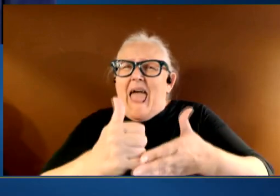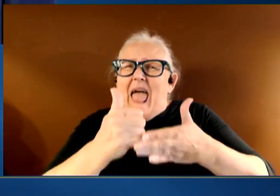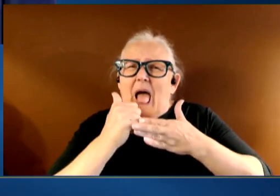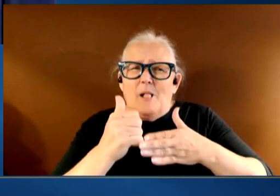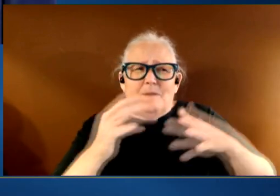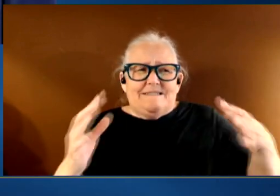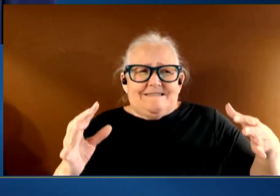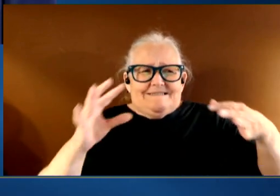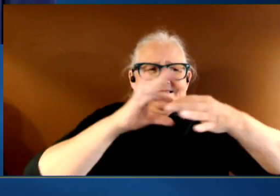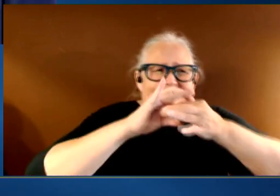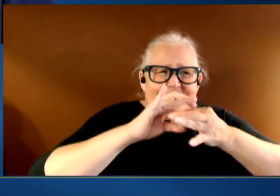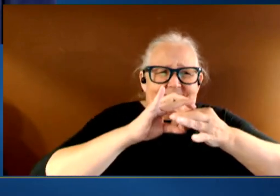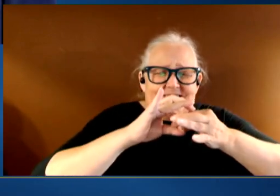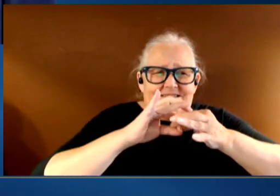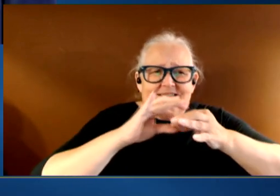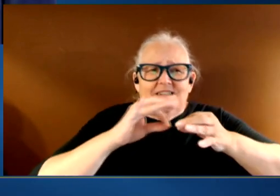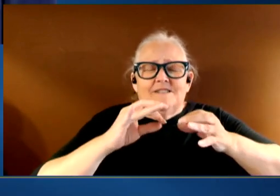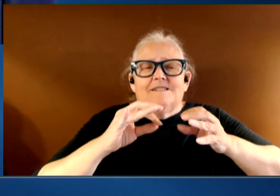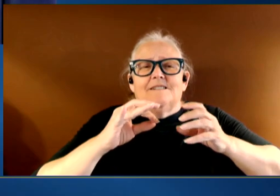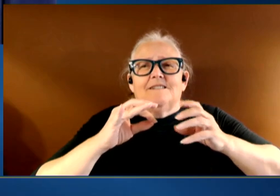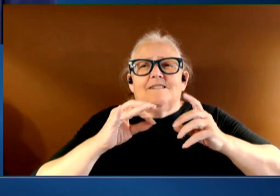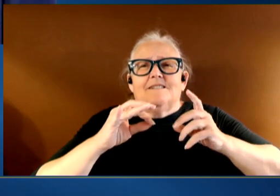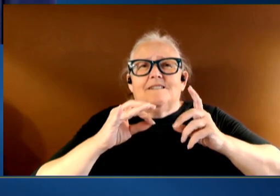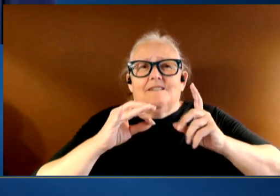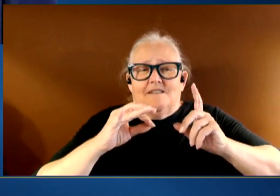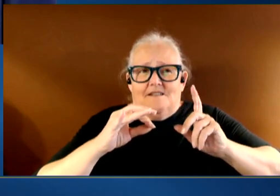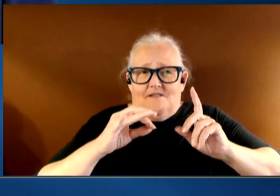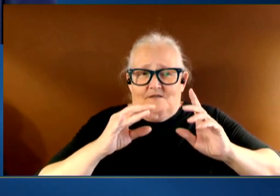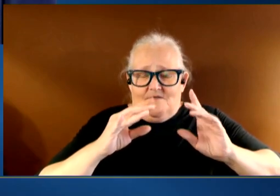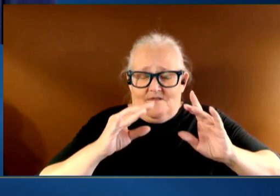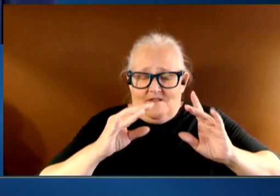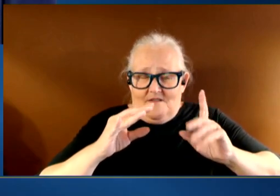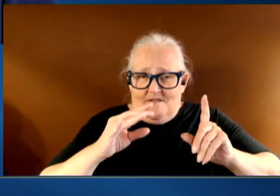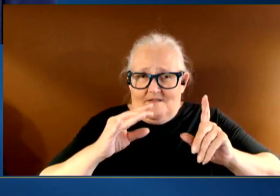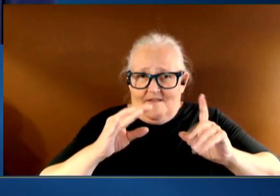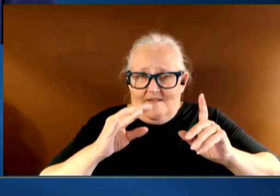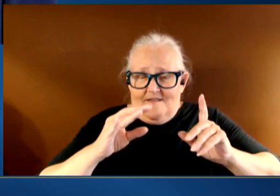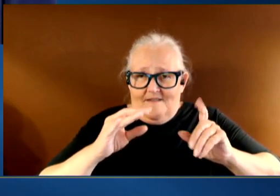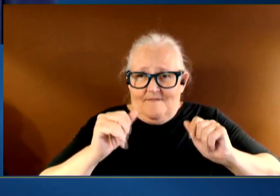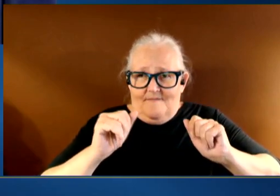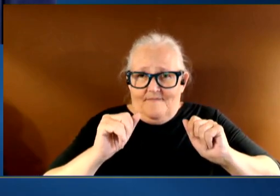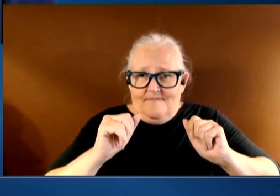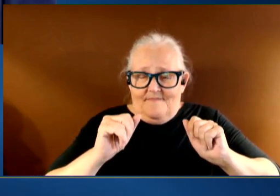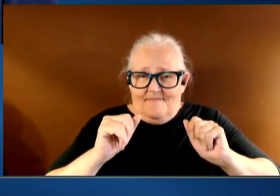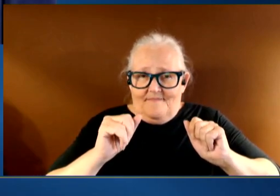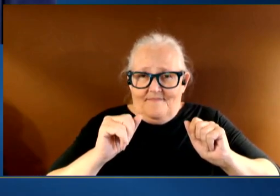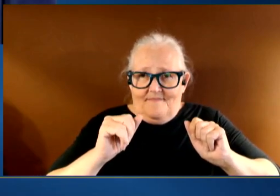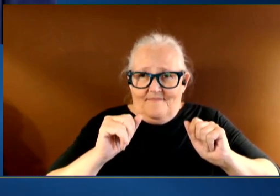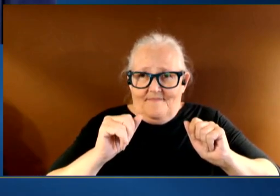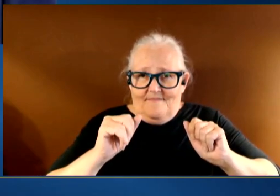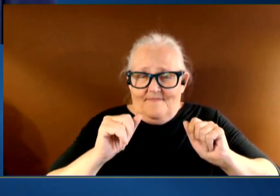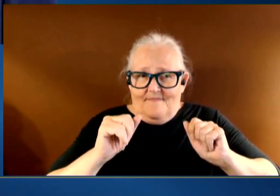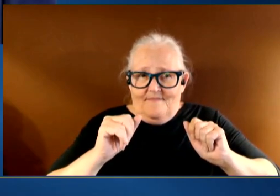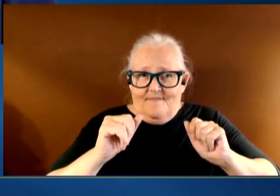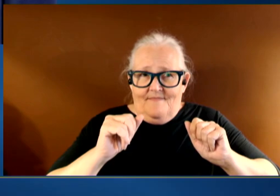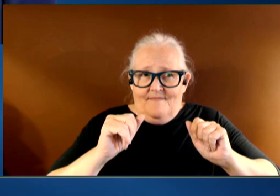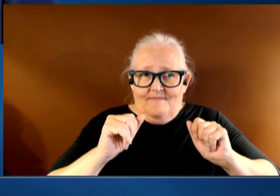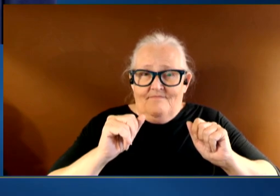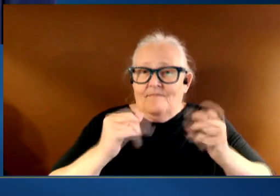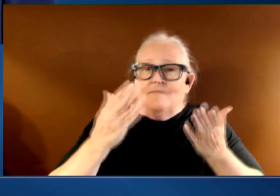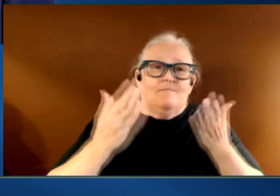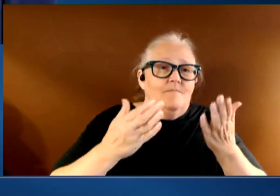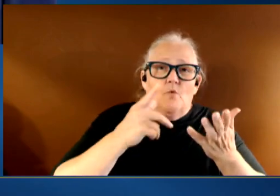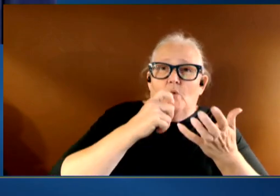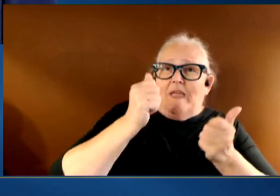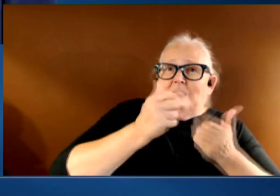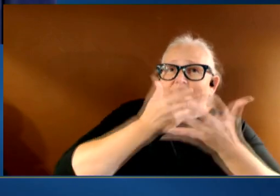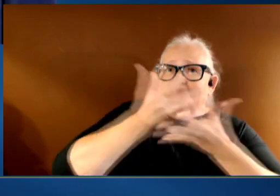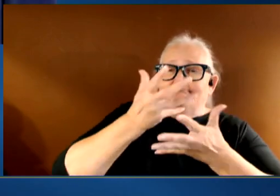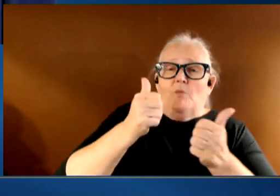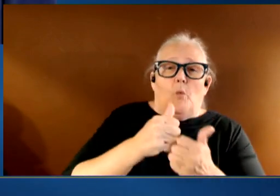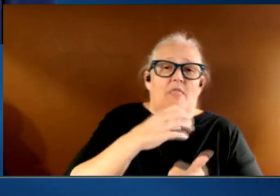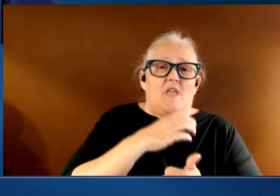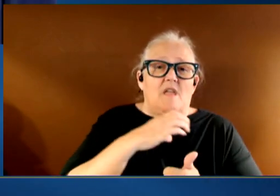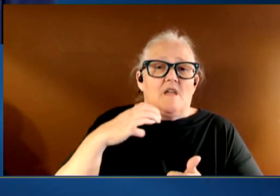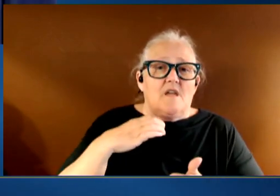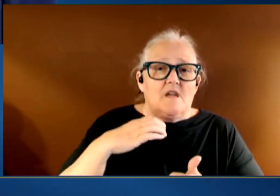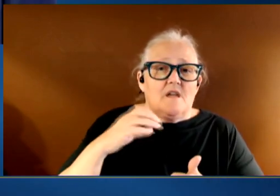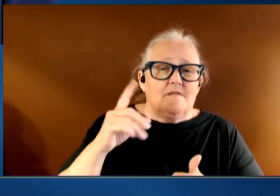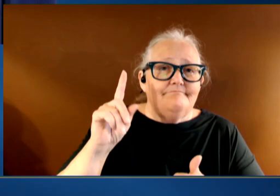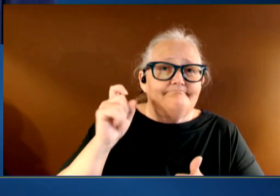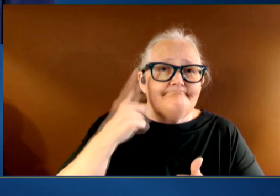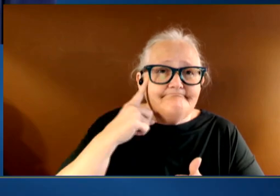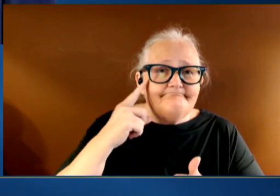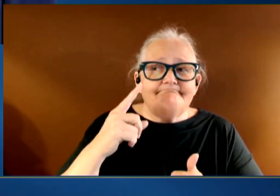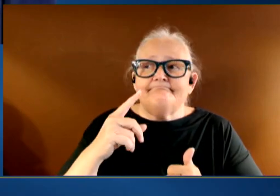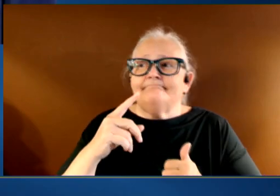of talking to our congressional representatives, government representative, HHS, to bridge the gap